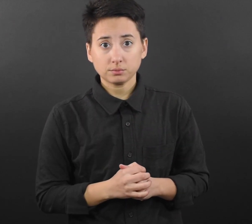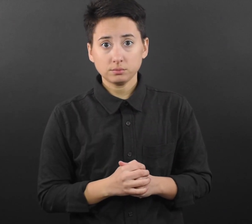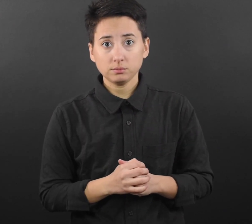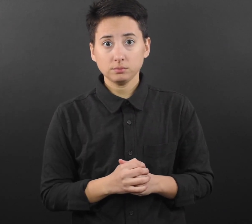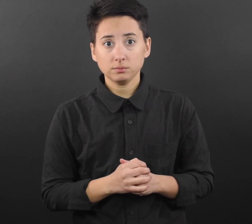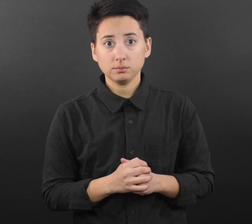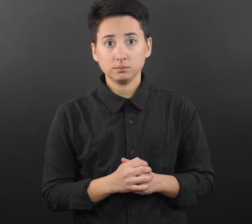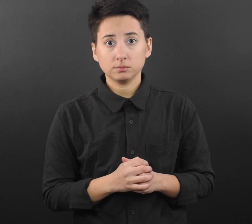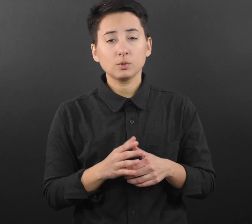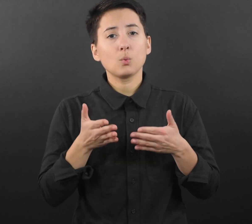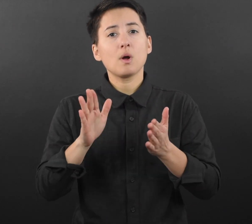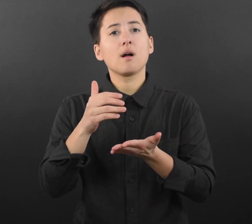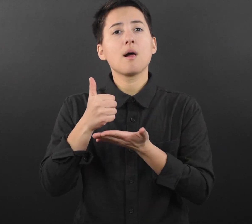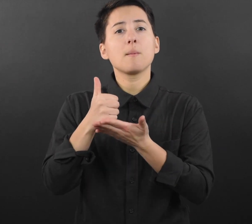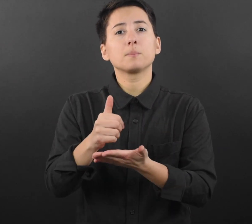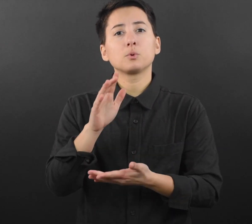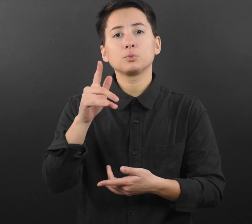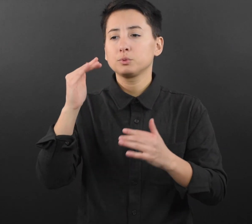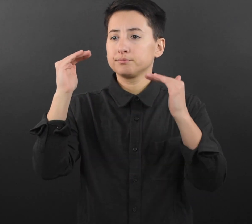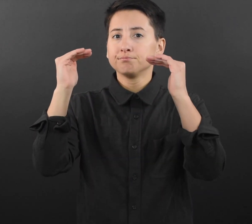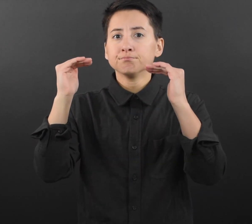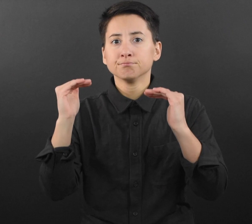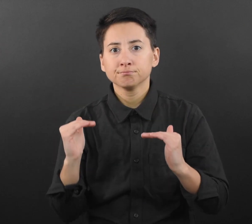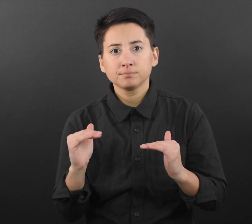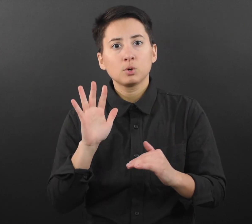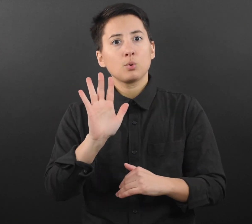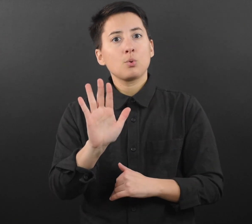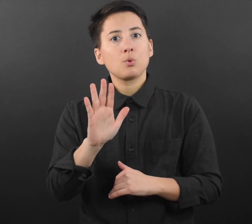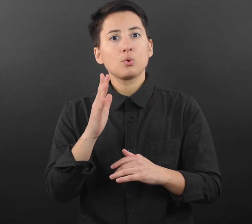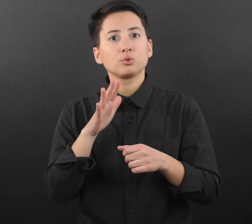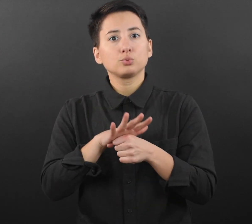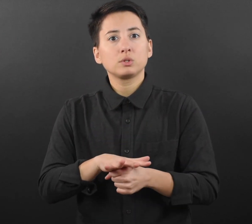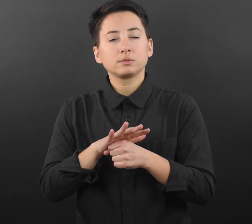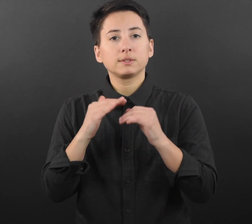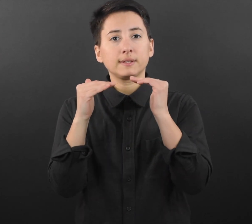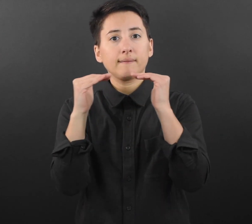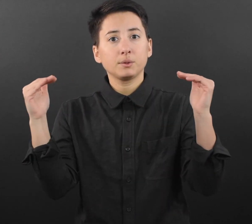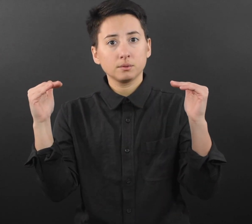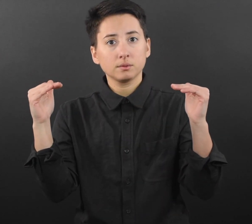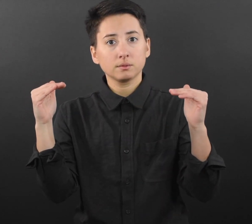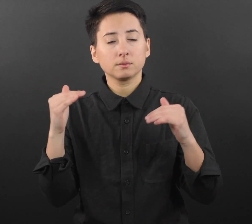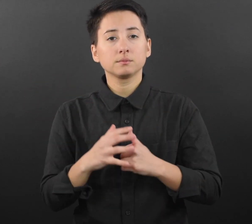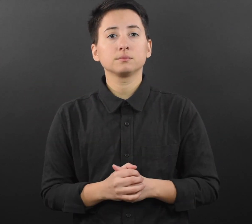Ways to help you lower stress in yourself and others follow below.